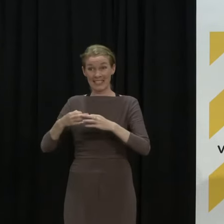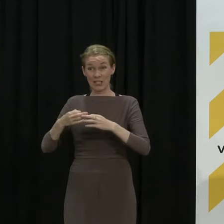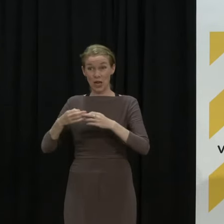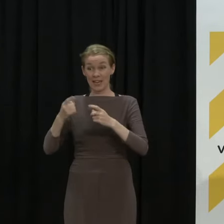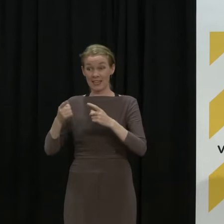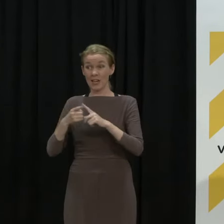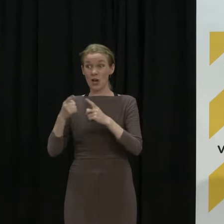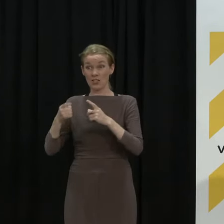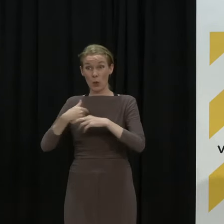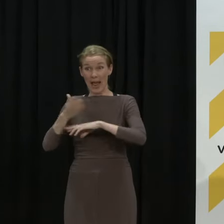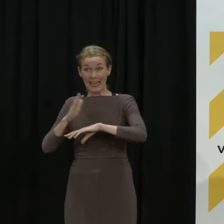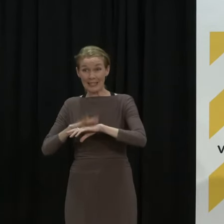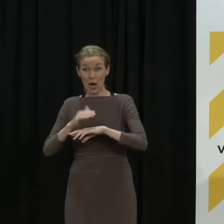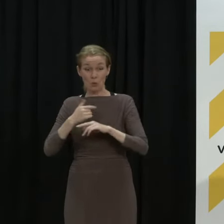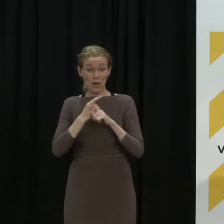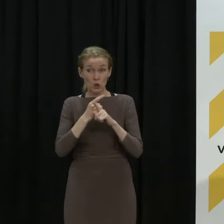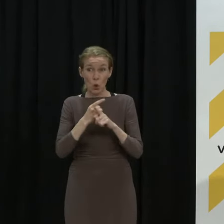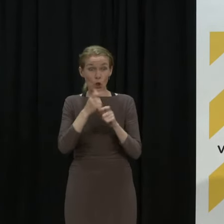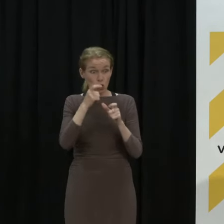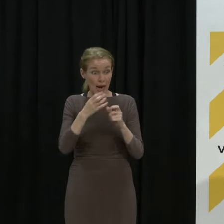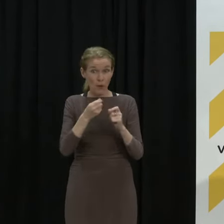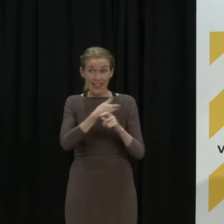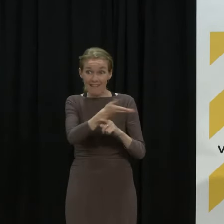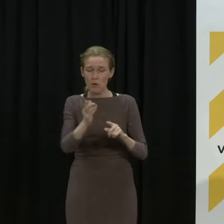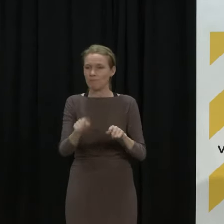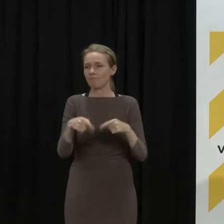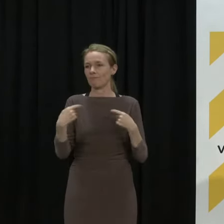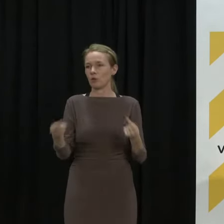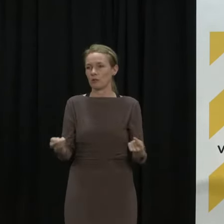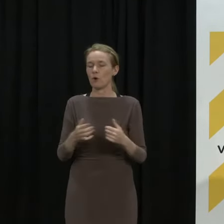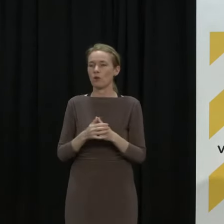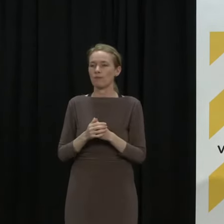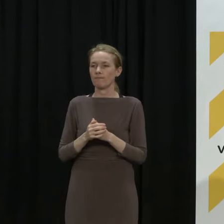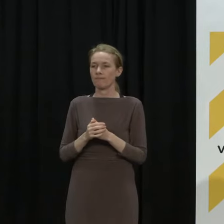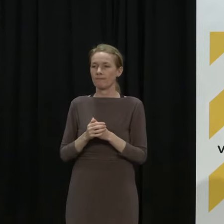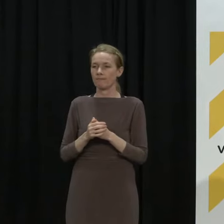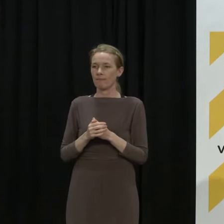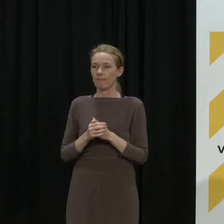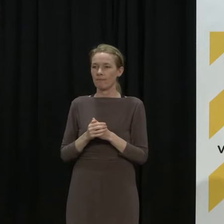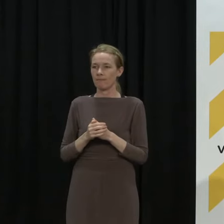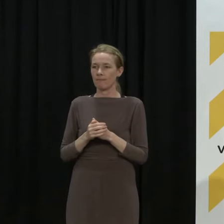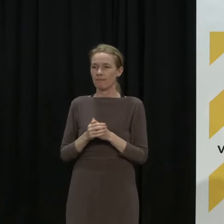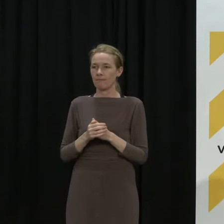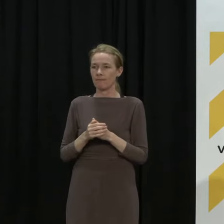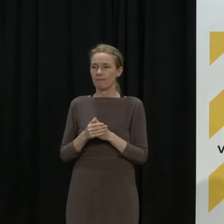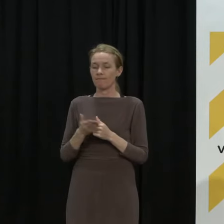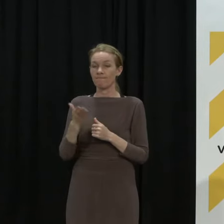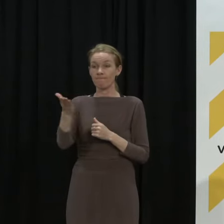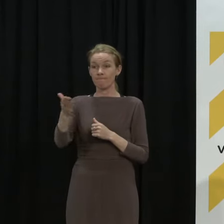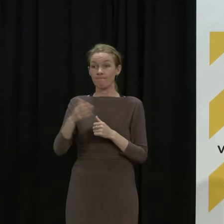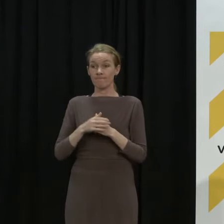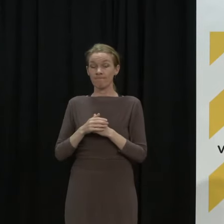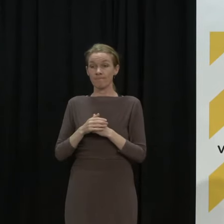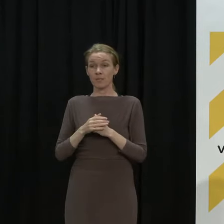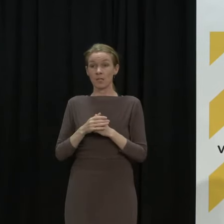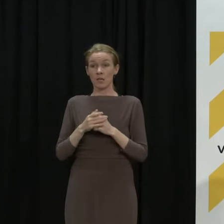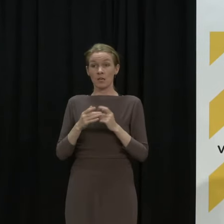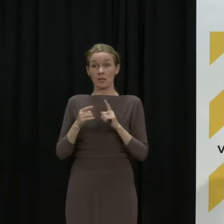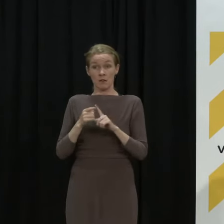sector on the decision. There is not necessarily time to consult everyone affected by the alert level decisions that